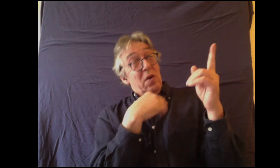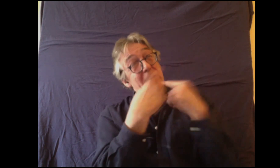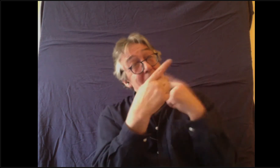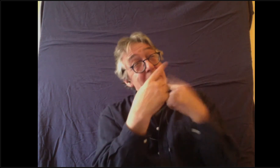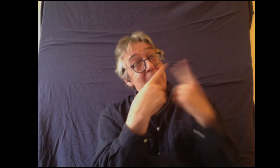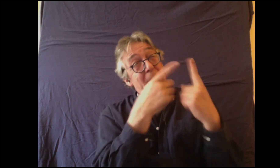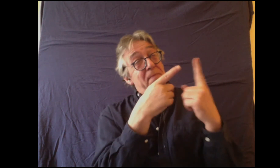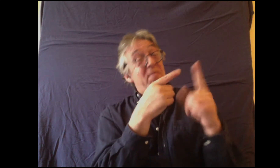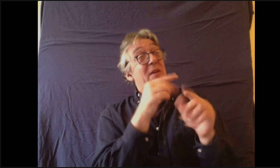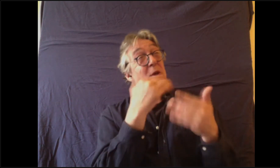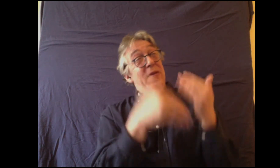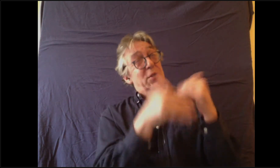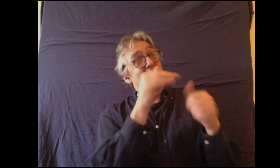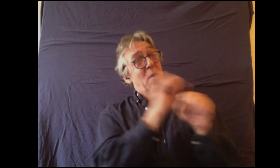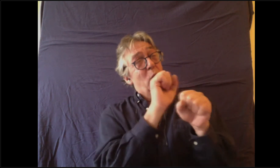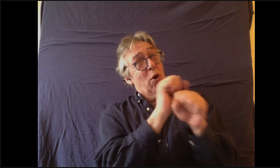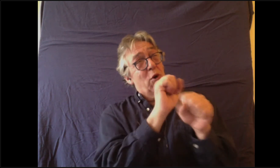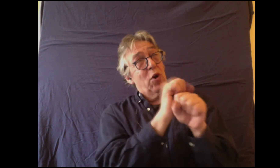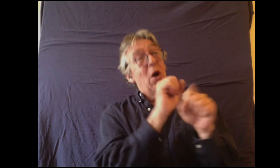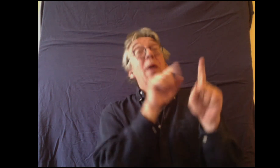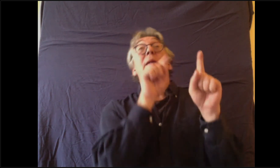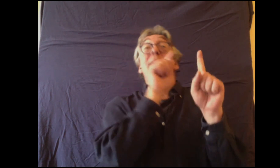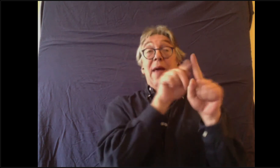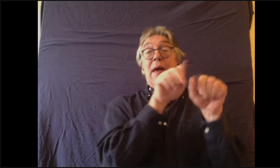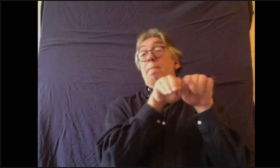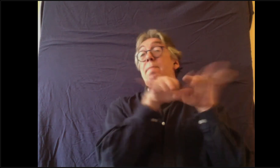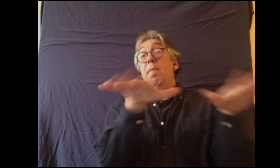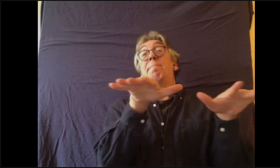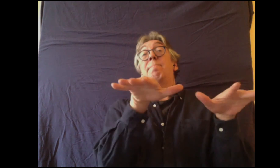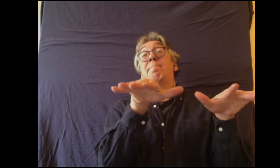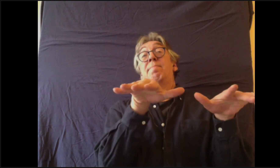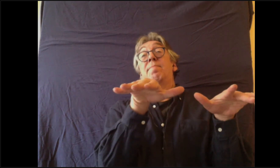that needs to reach the EU Delegation around the world.